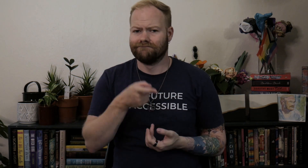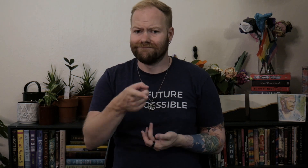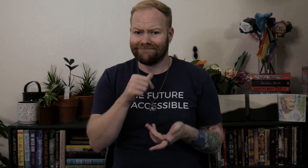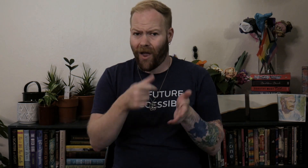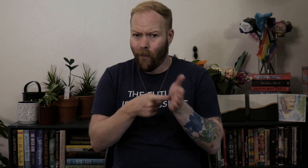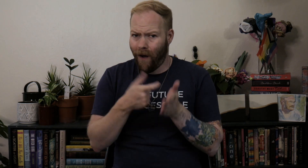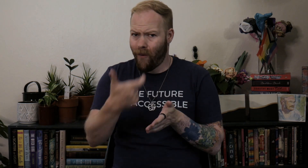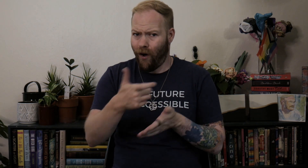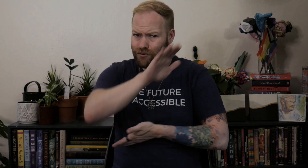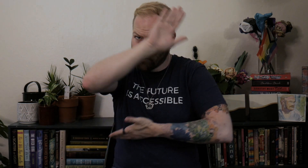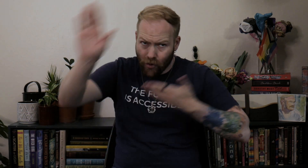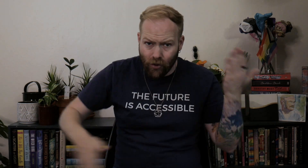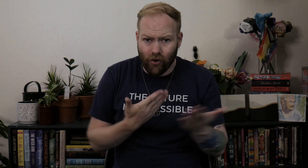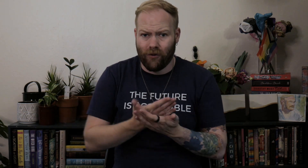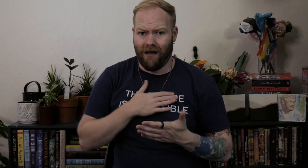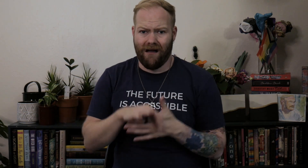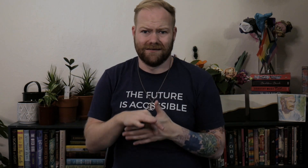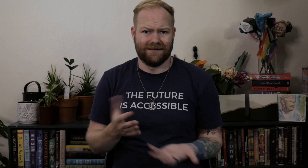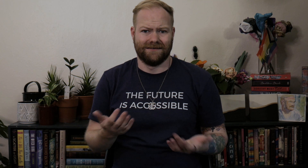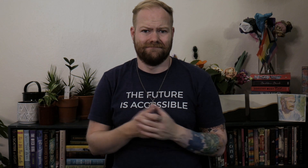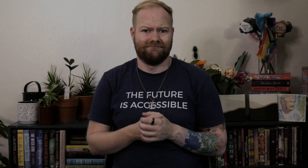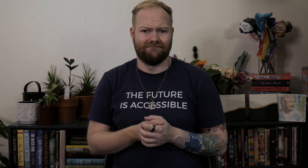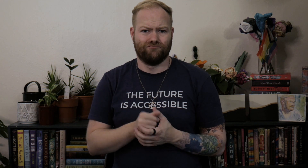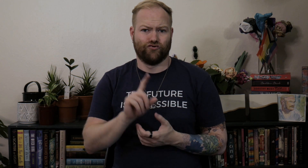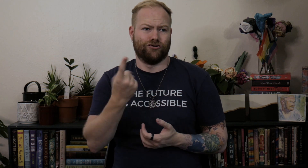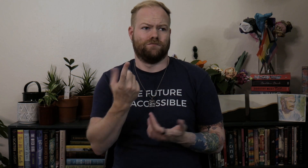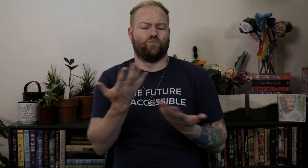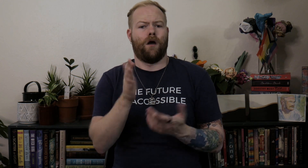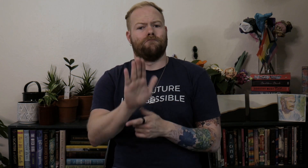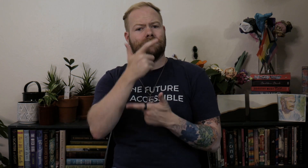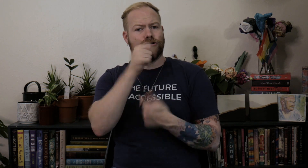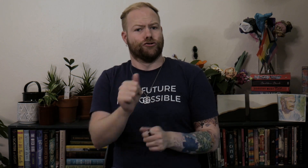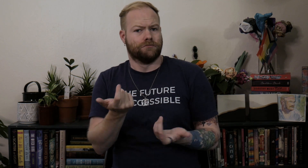You are not required to watch all of my content, just what you’re interested in.